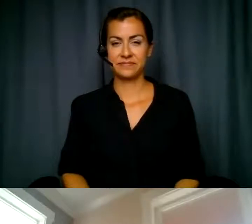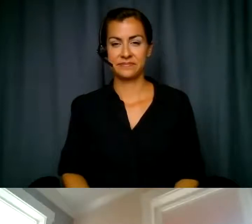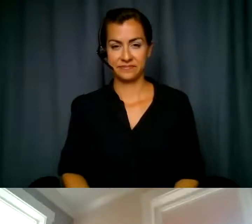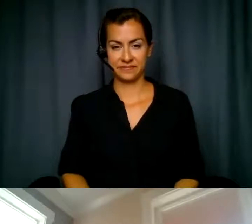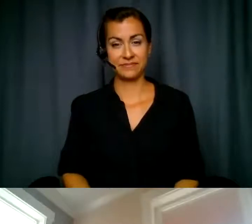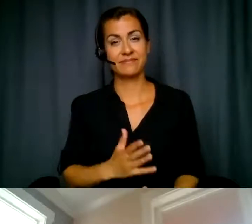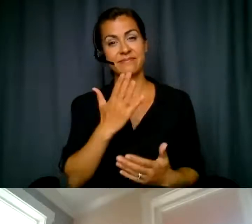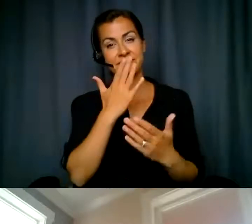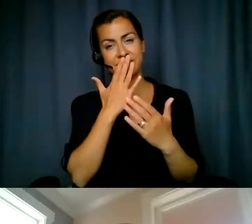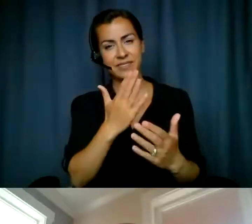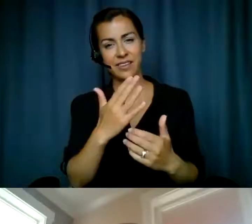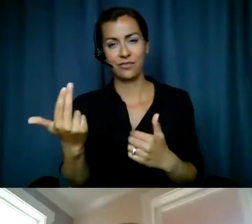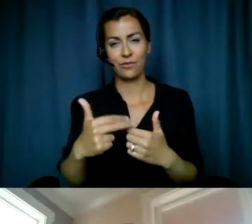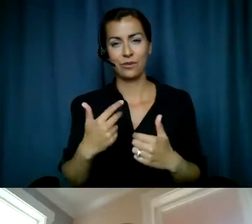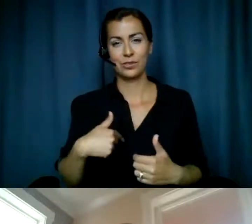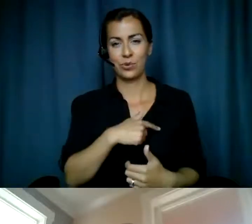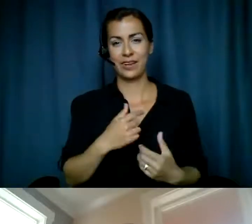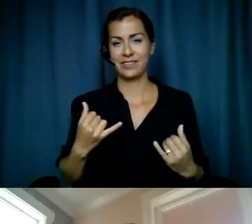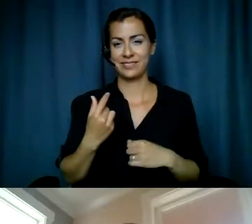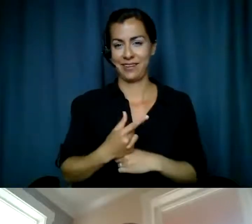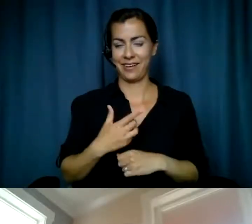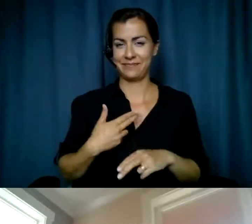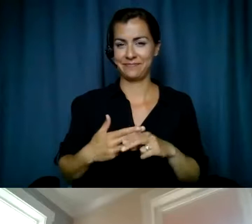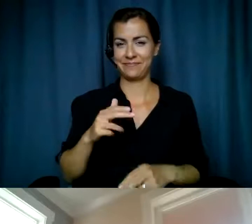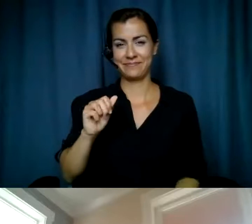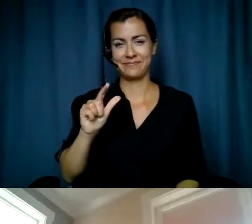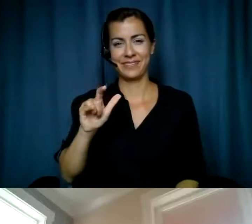We accomplish this through leadership and collaboration with local,